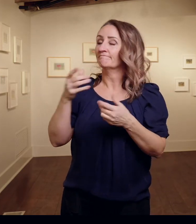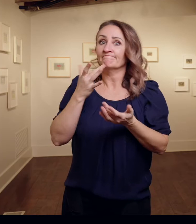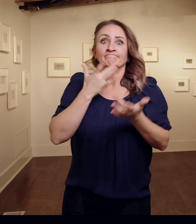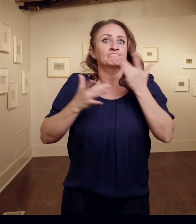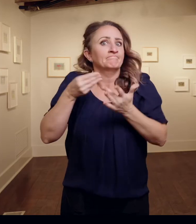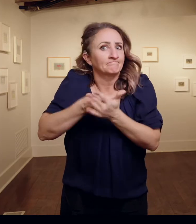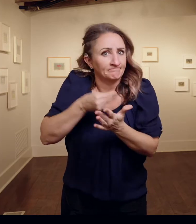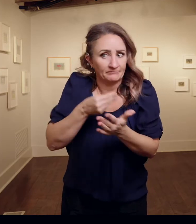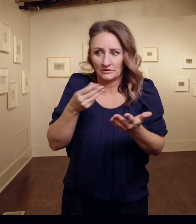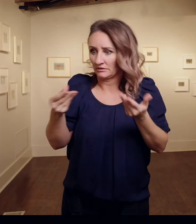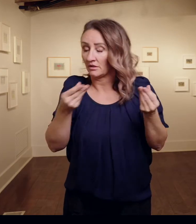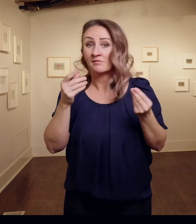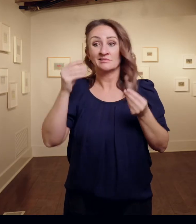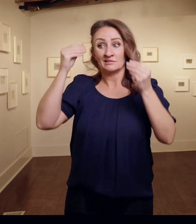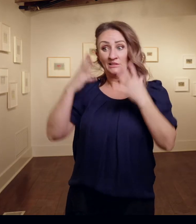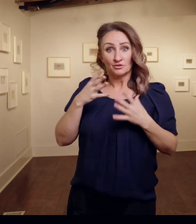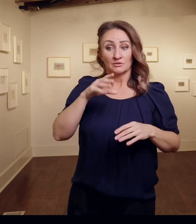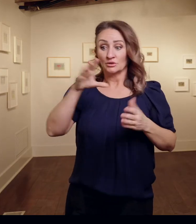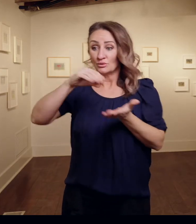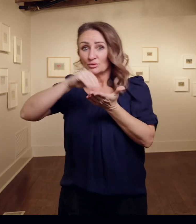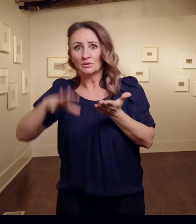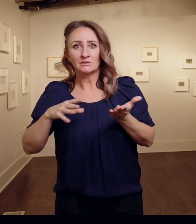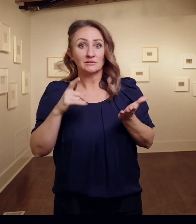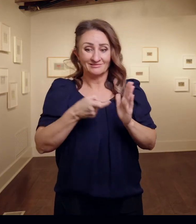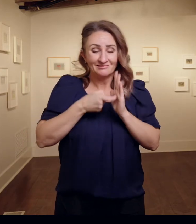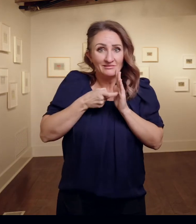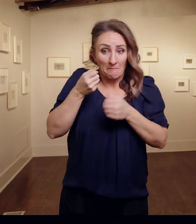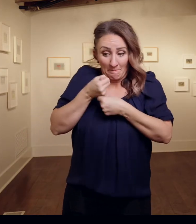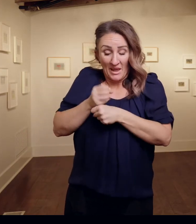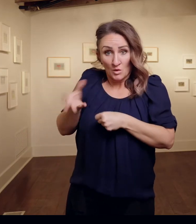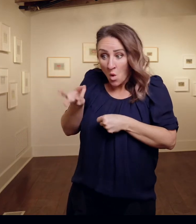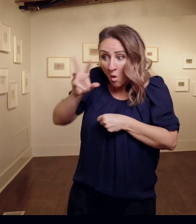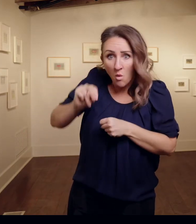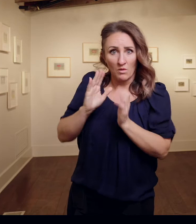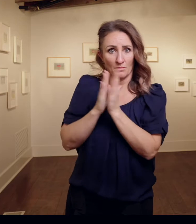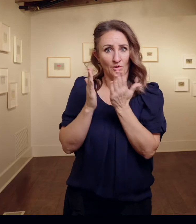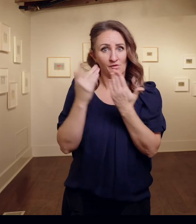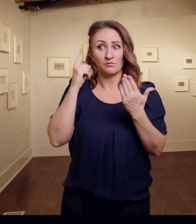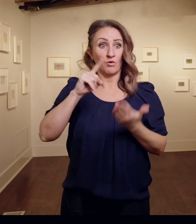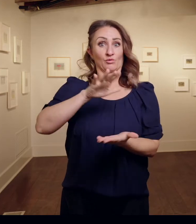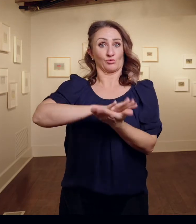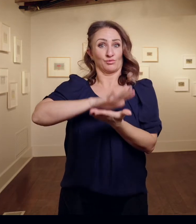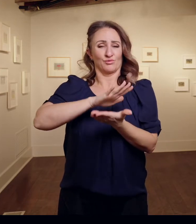where limited supplies required teachers and students to make their own books.